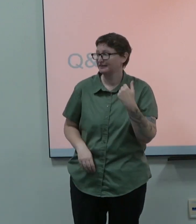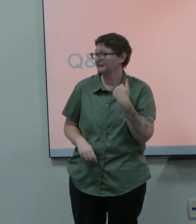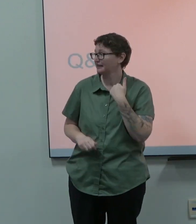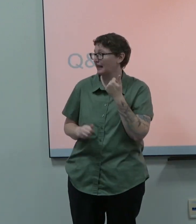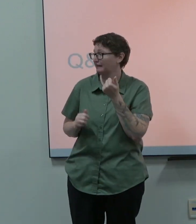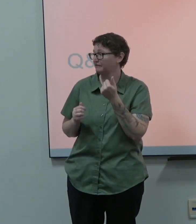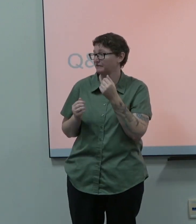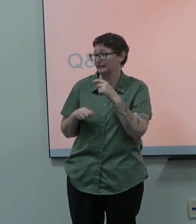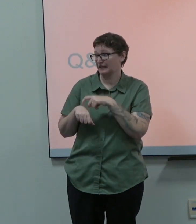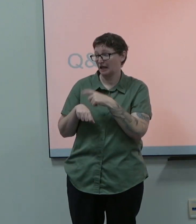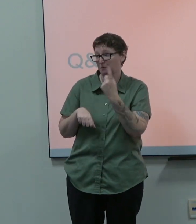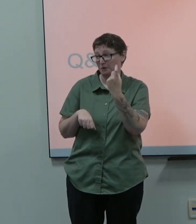That's wonderful, said Jenna.